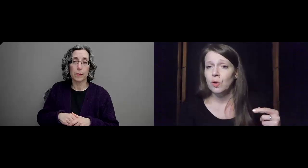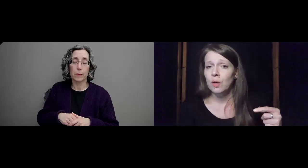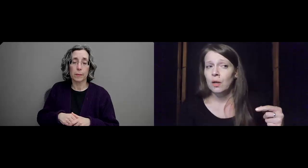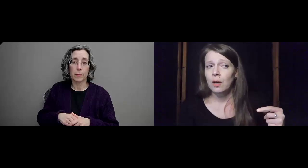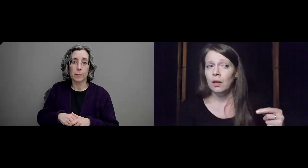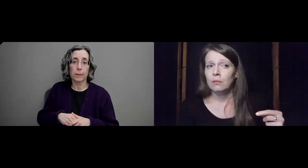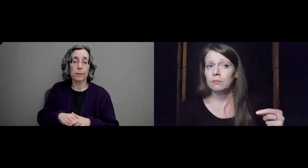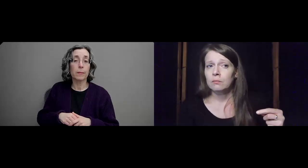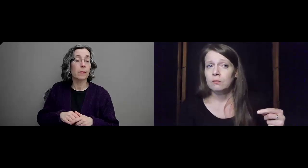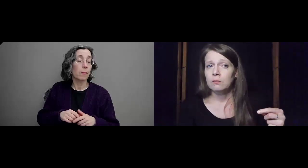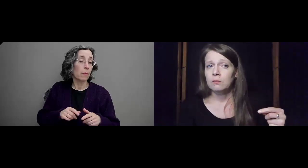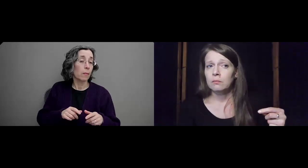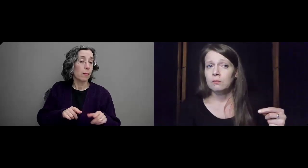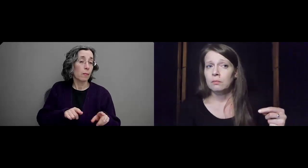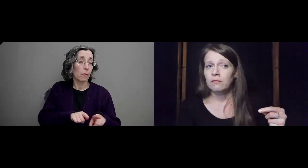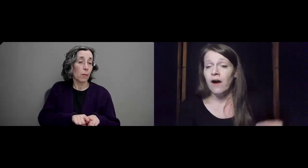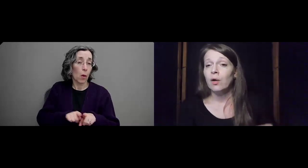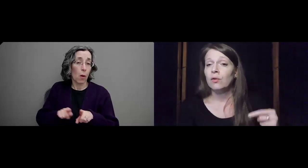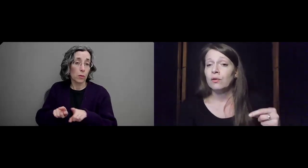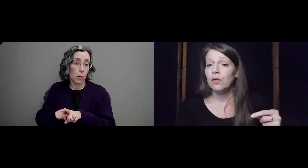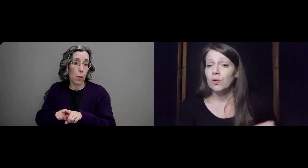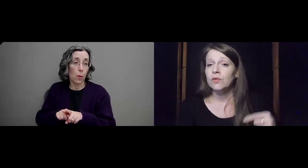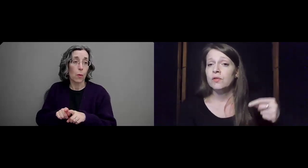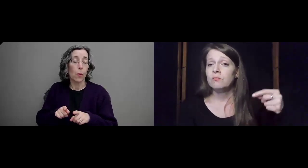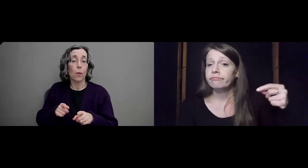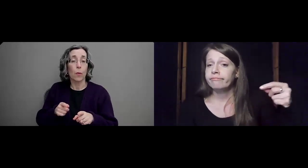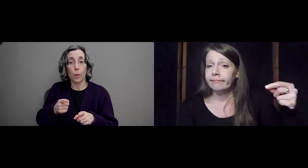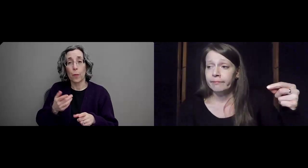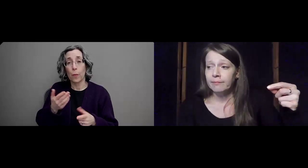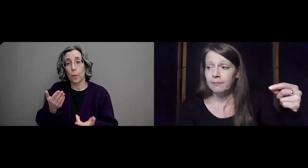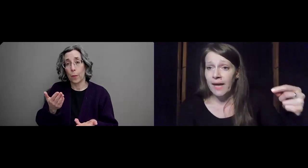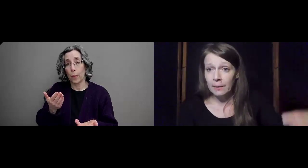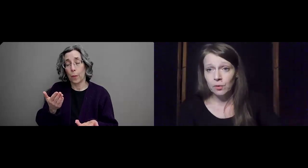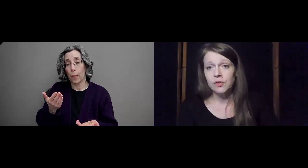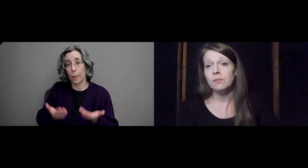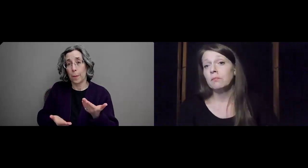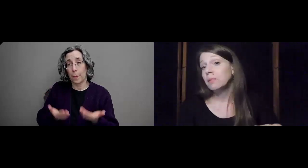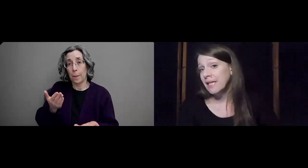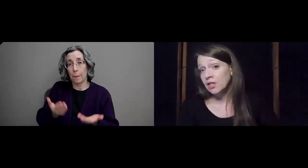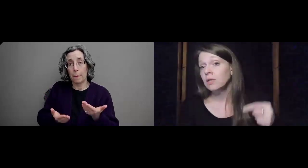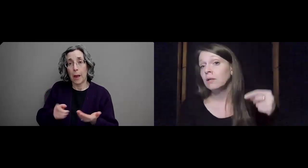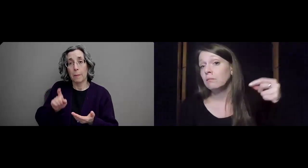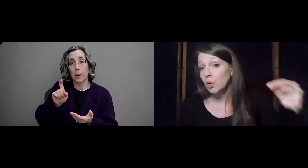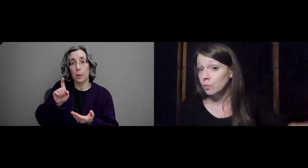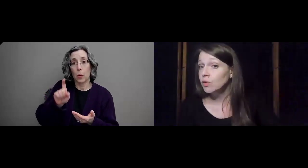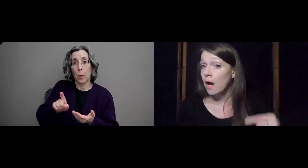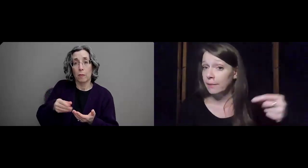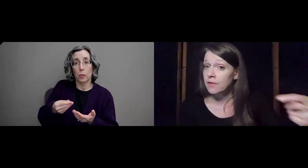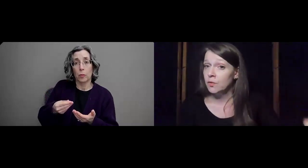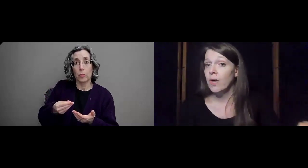And I would also expect that you would potentially need